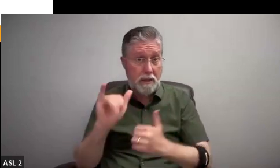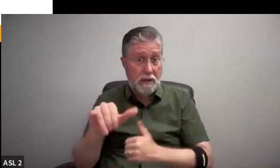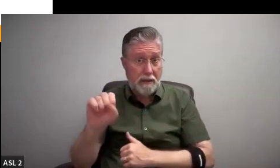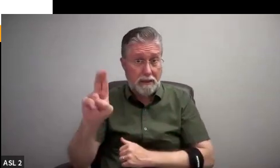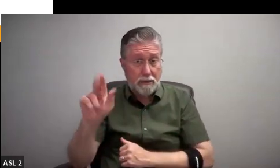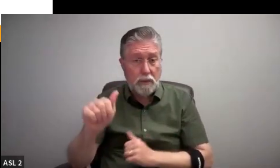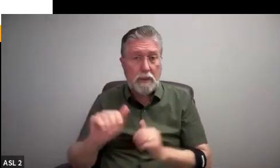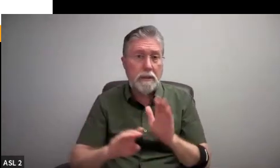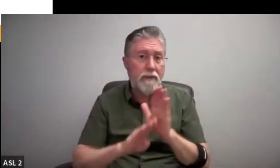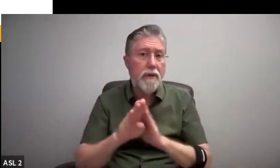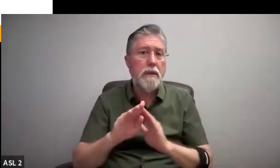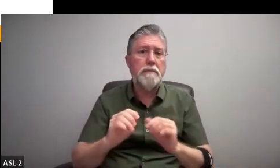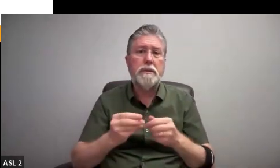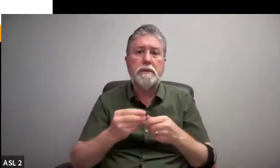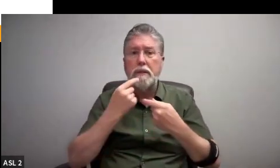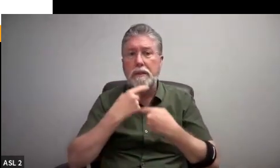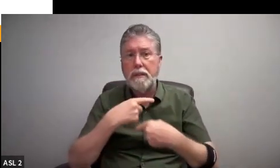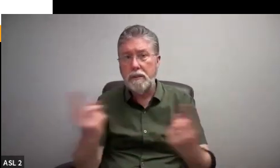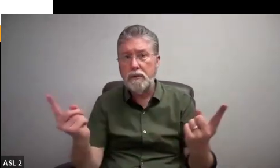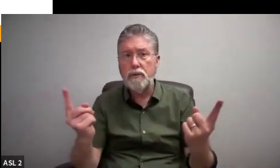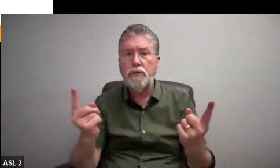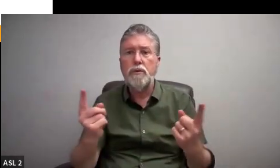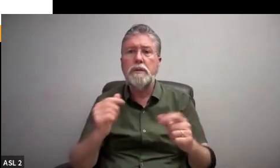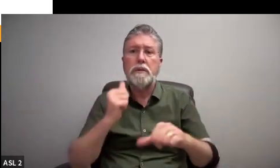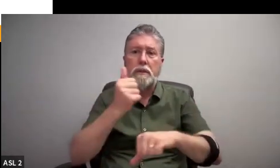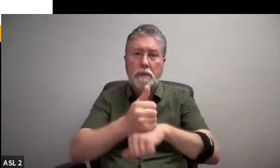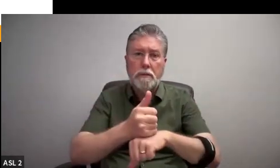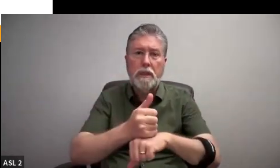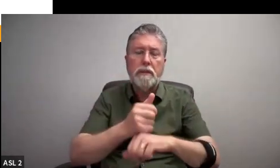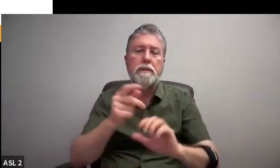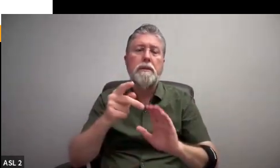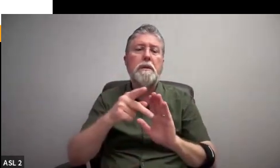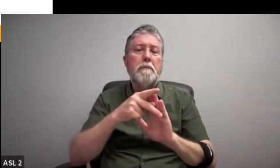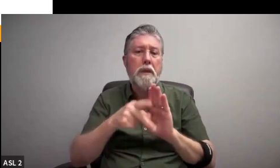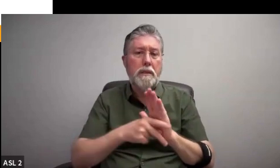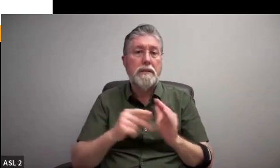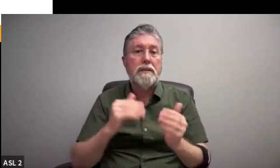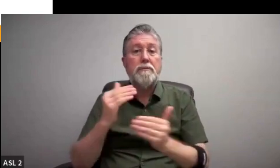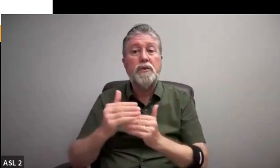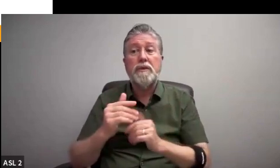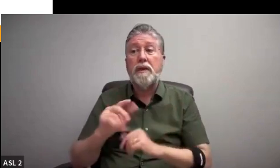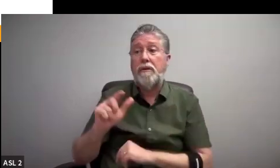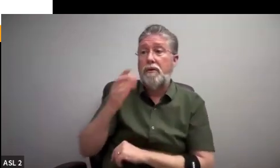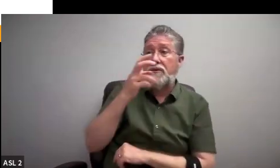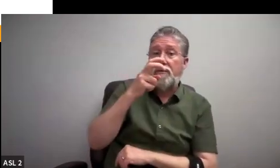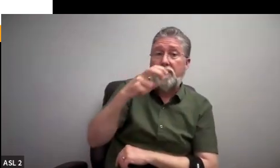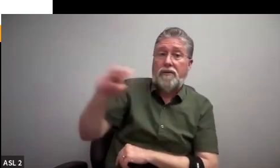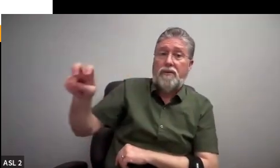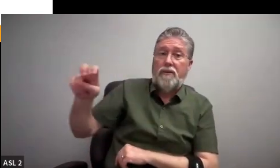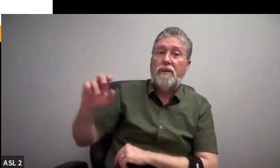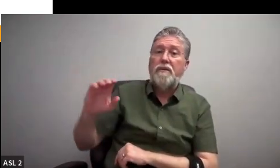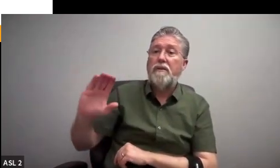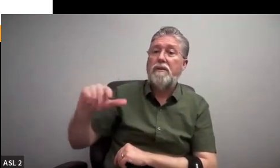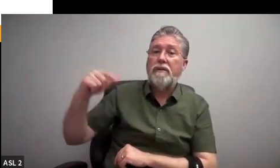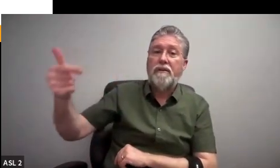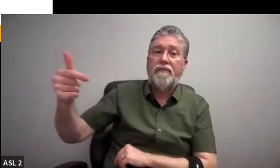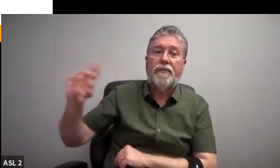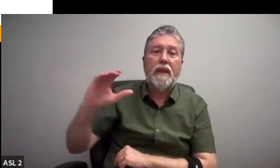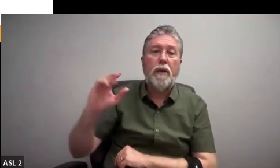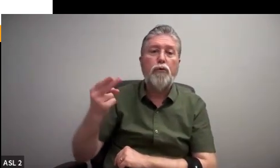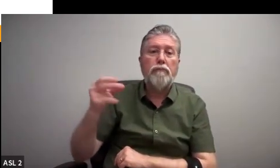and implements its policies and procedures. I will now turn it over to my colleague, Chris Mitchell.